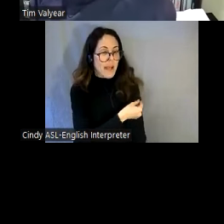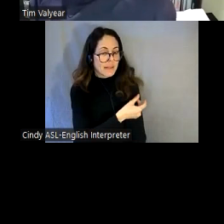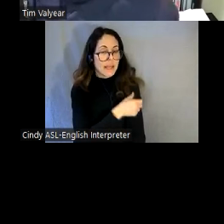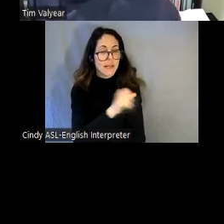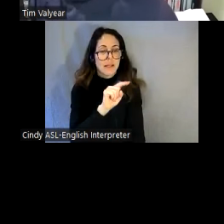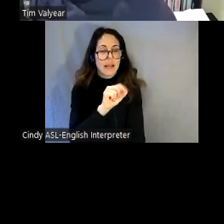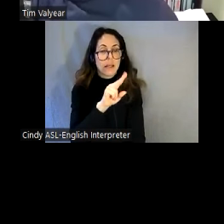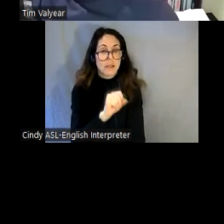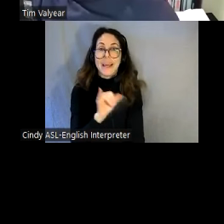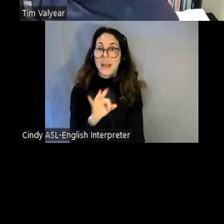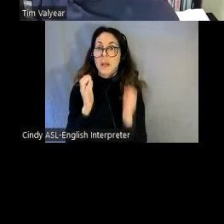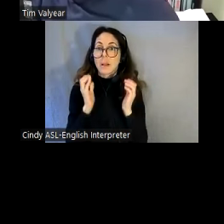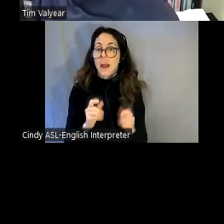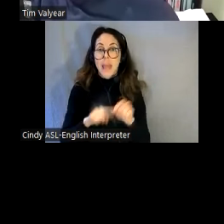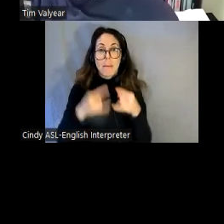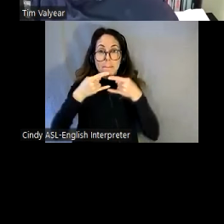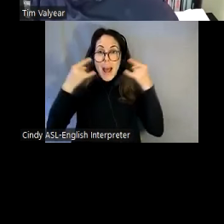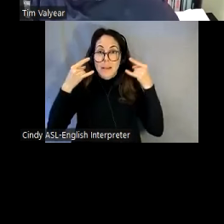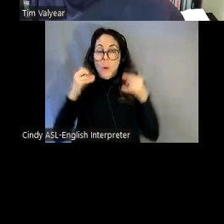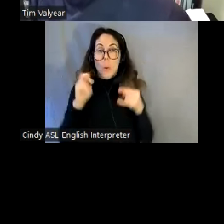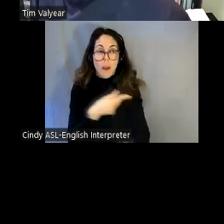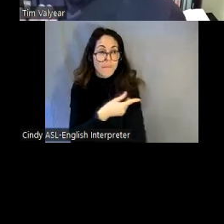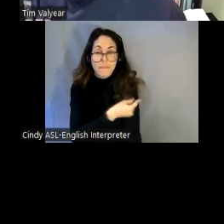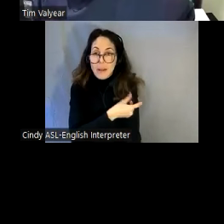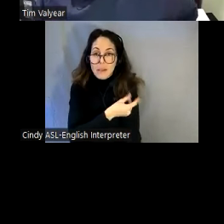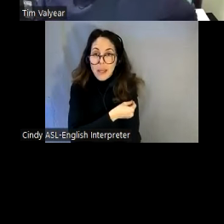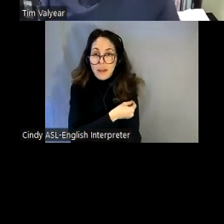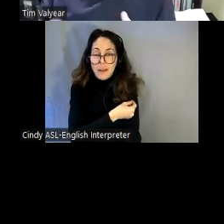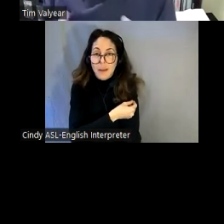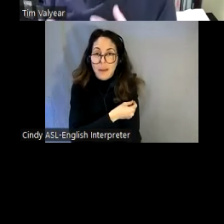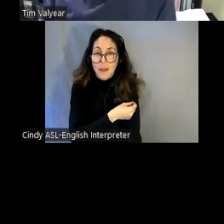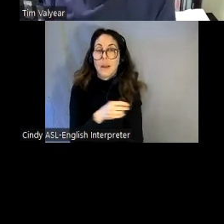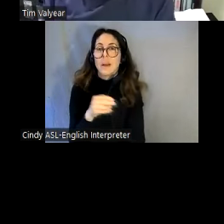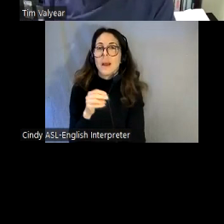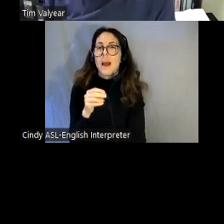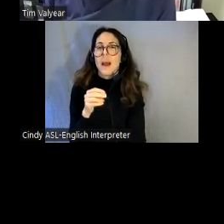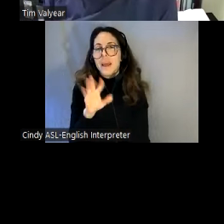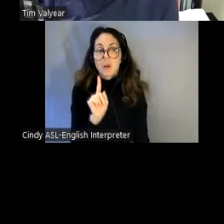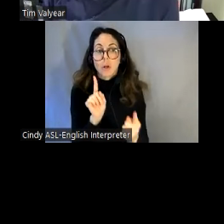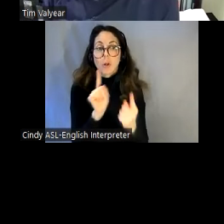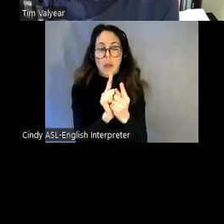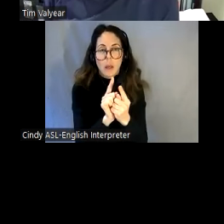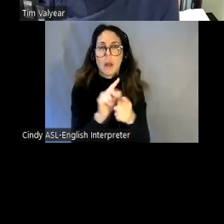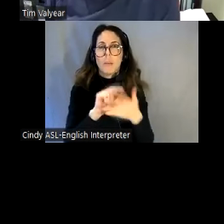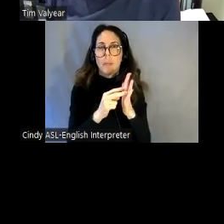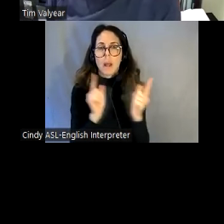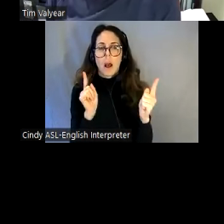Your health care workers vaccination status, if they' they're not fully vaccinated. If the client is unable mask